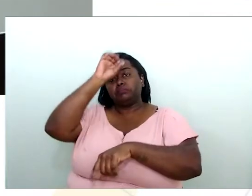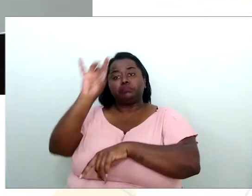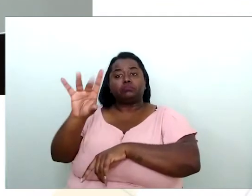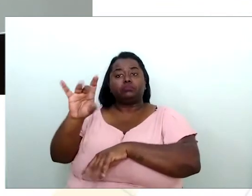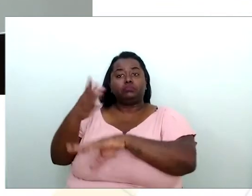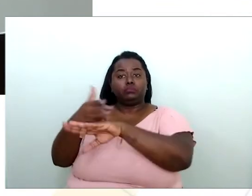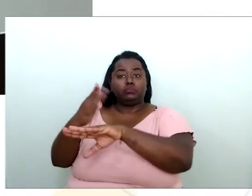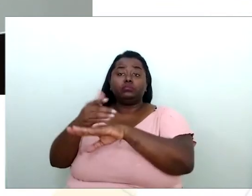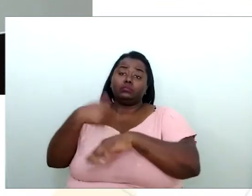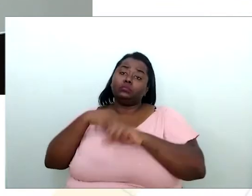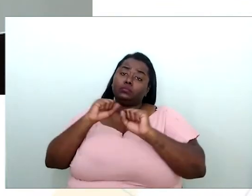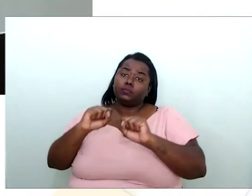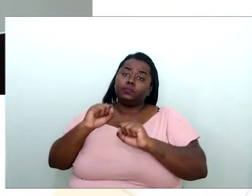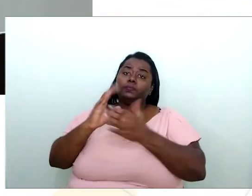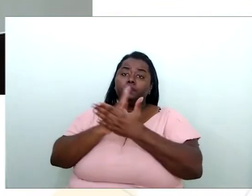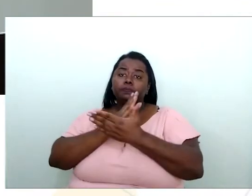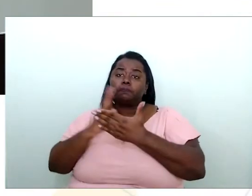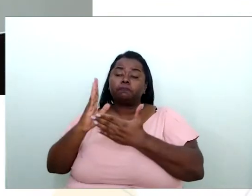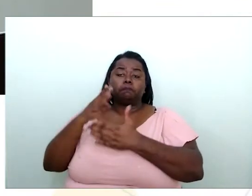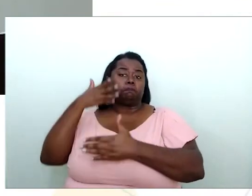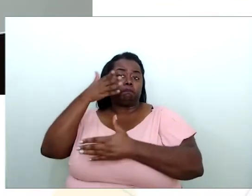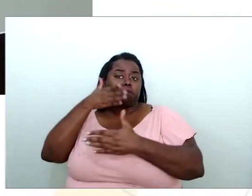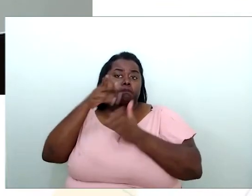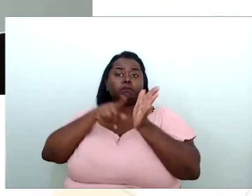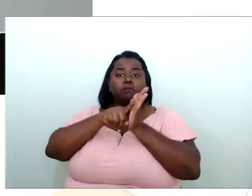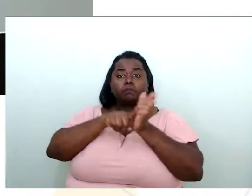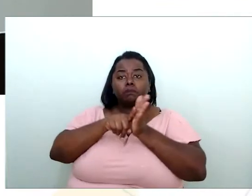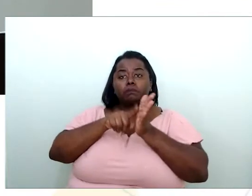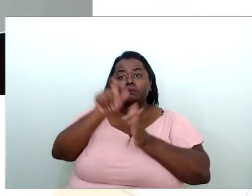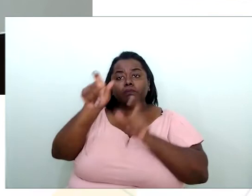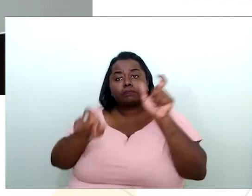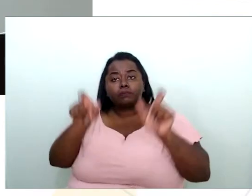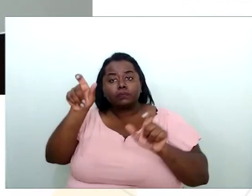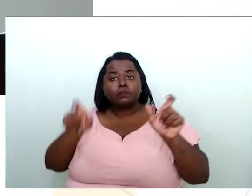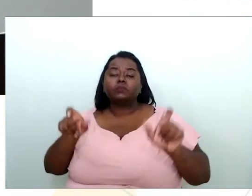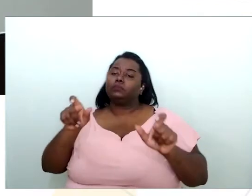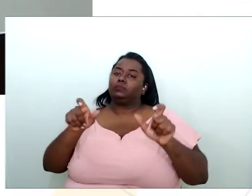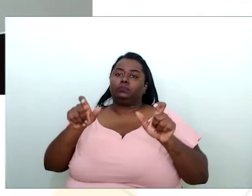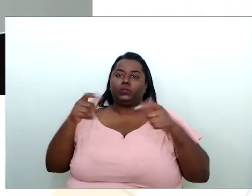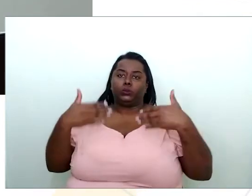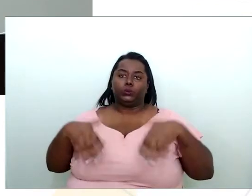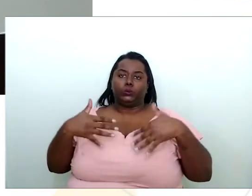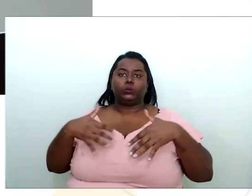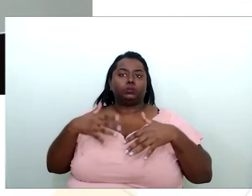themselves and I can name you some prominent researchers or argue that way